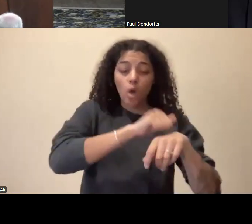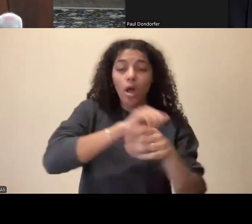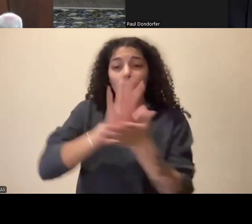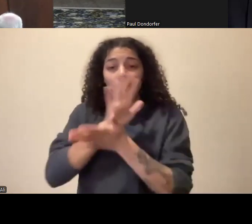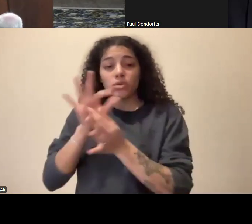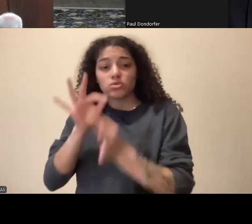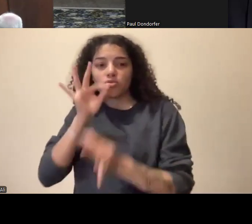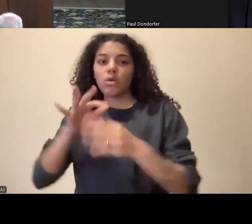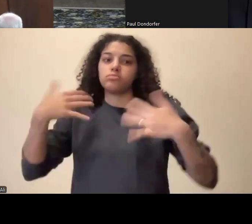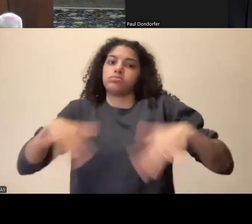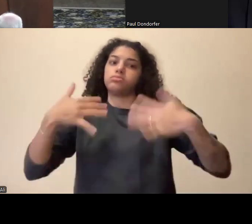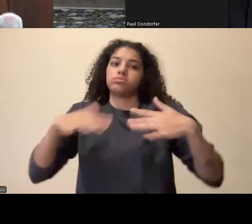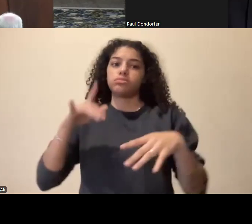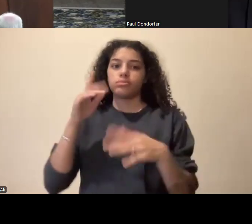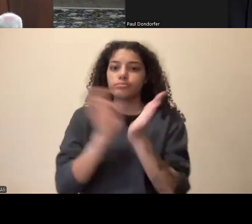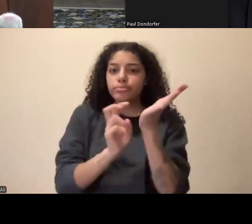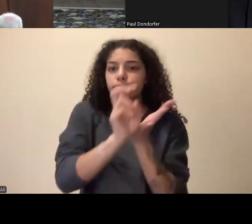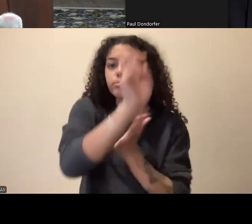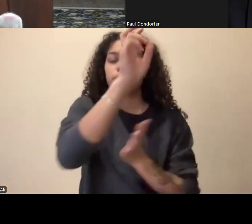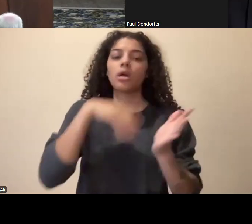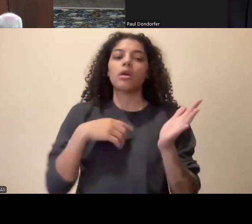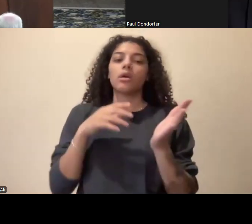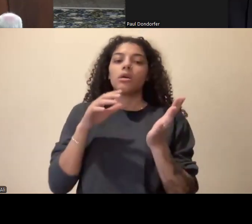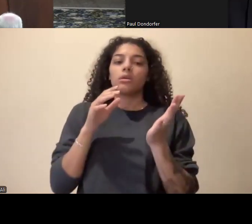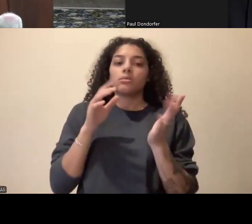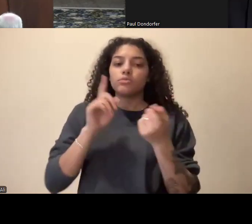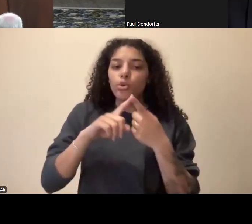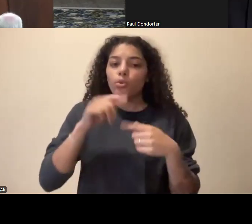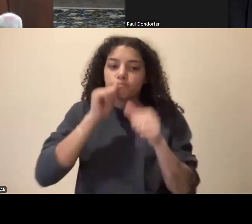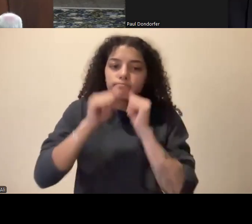and determination overcoming manufacturing obstacles and delays to create a product that